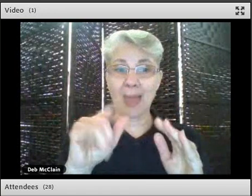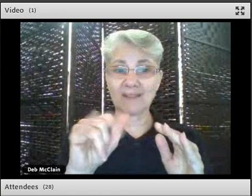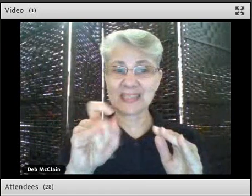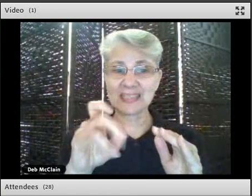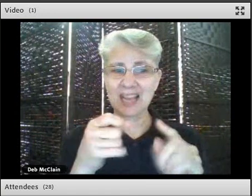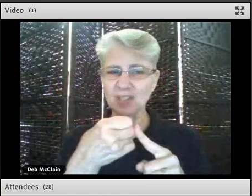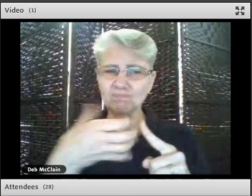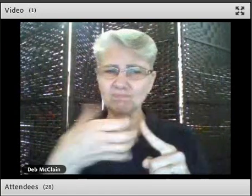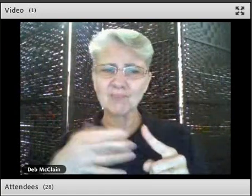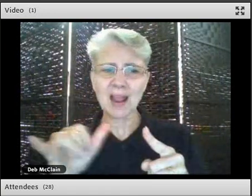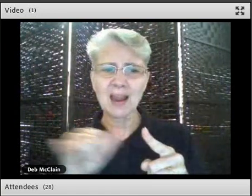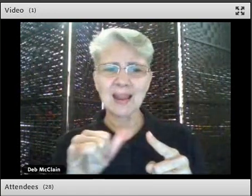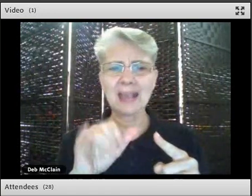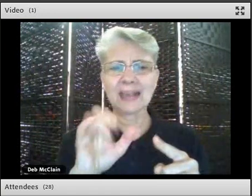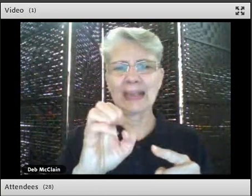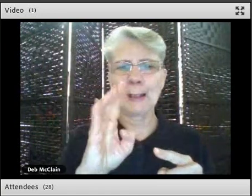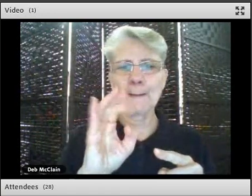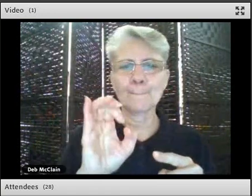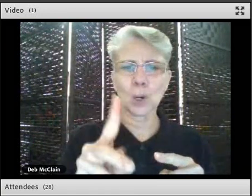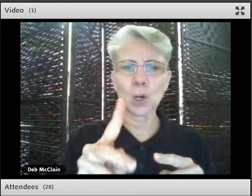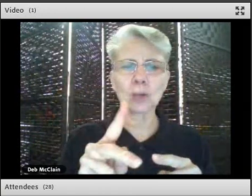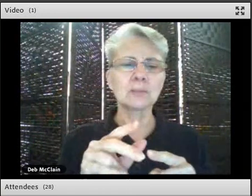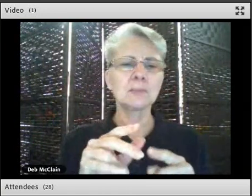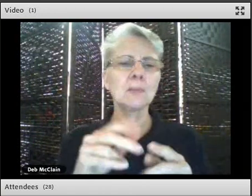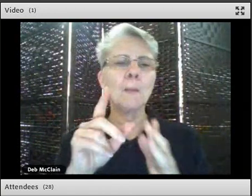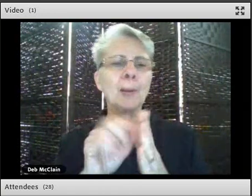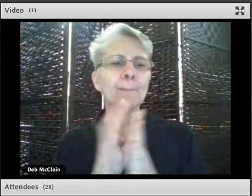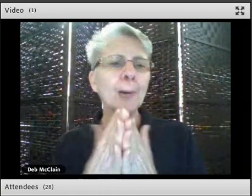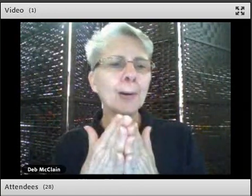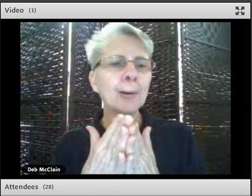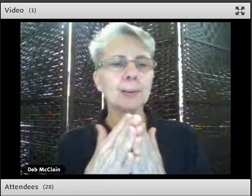then we use the 776 field for that.